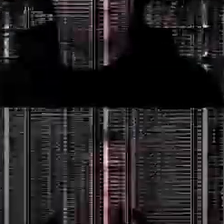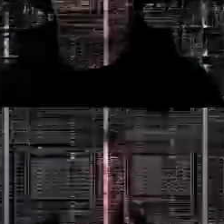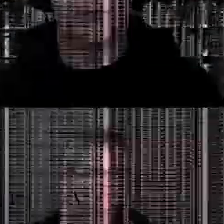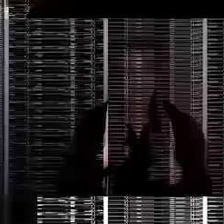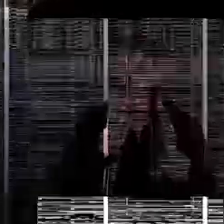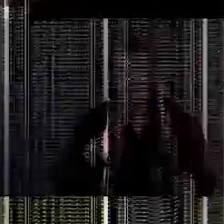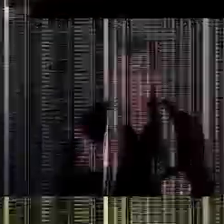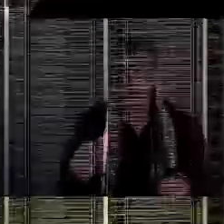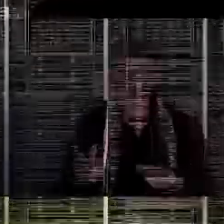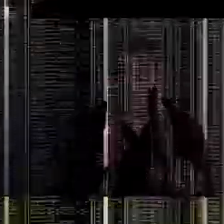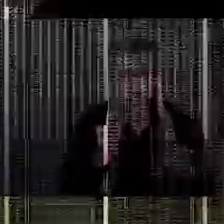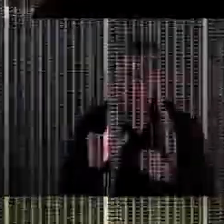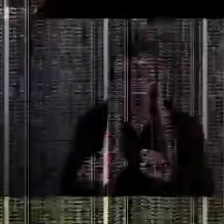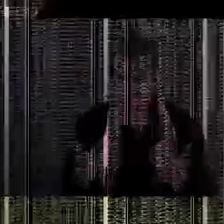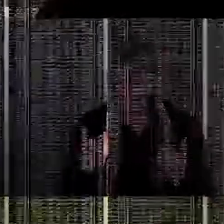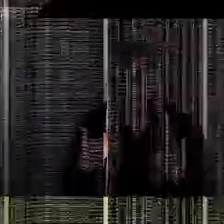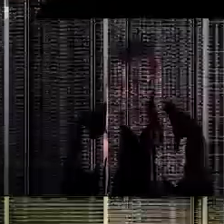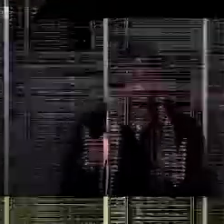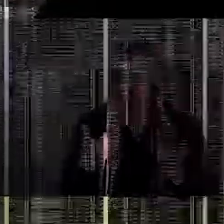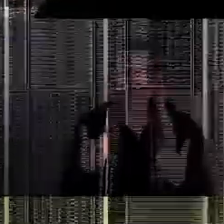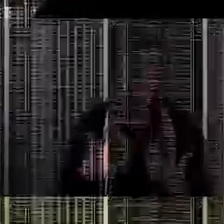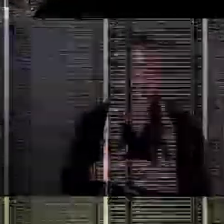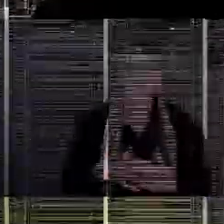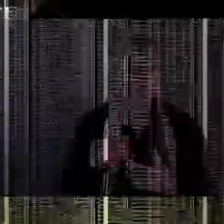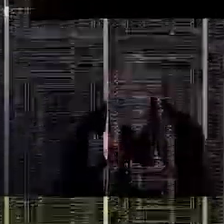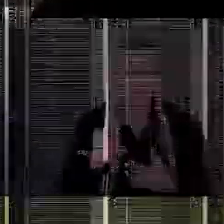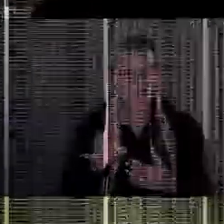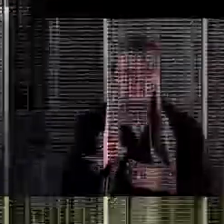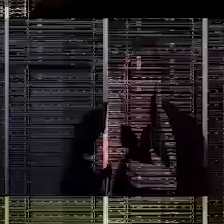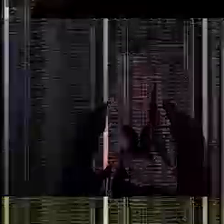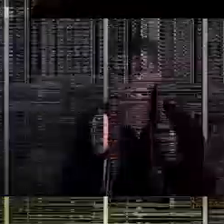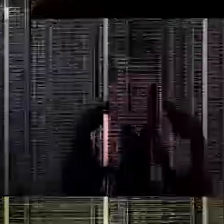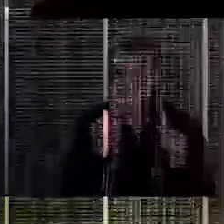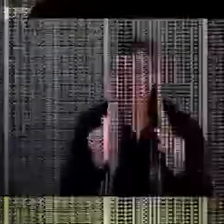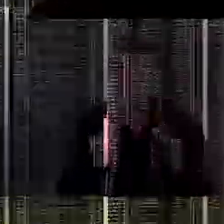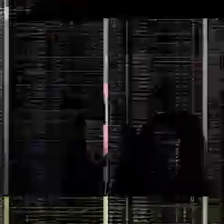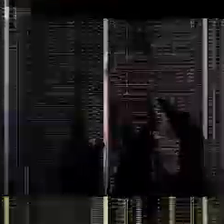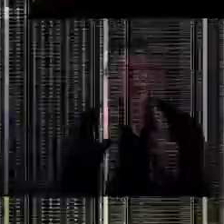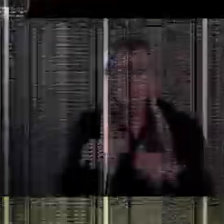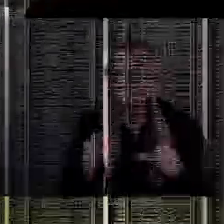questions you have. If you are anything like me it will take some time for you to think of these